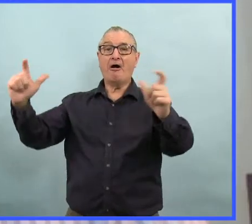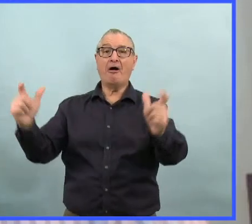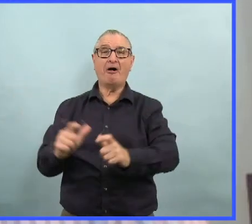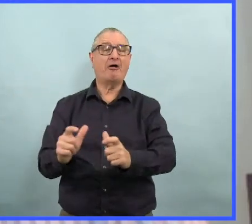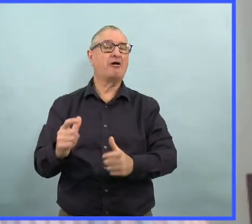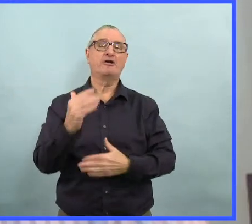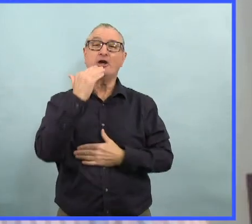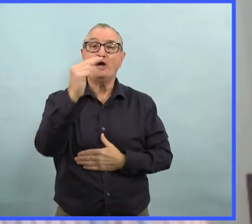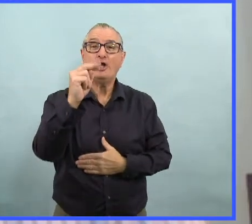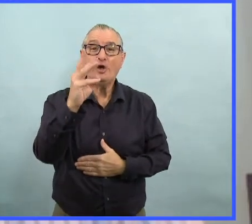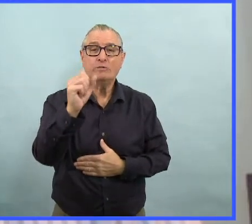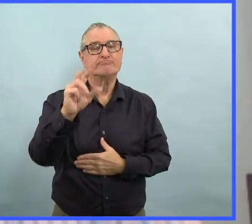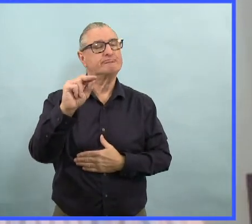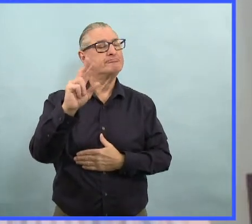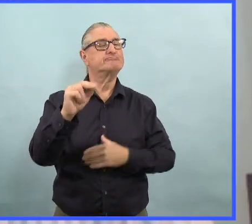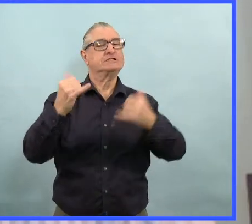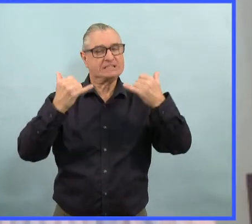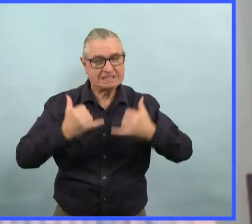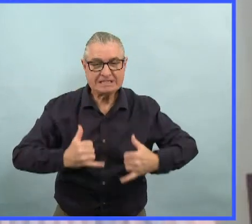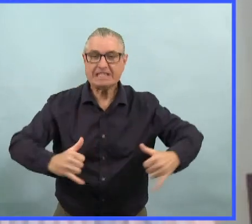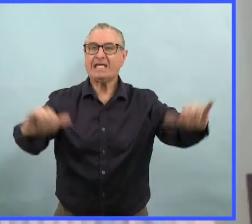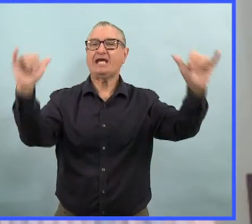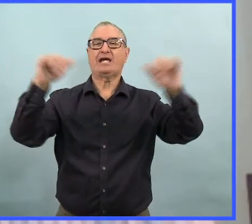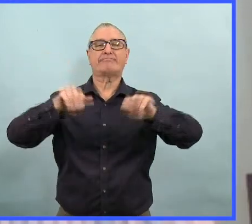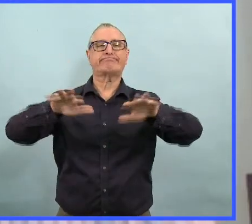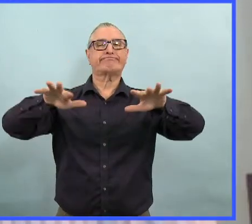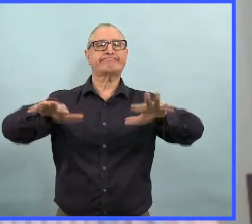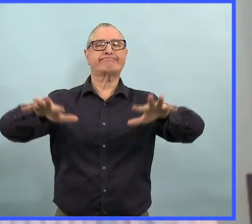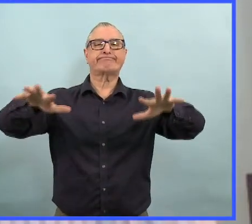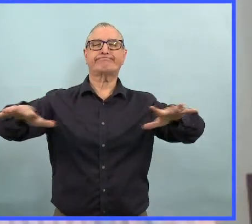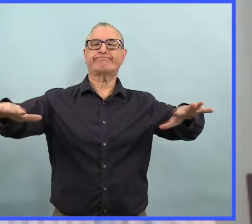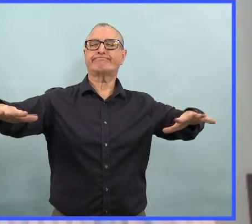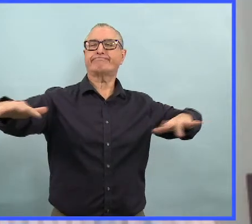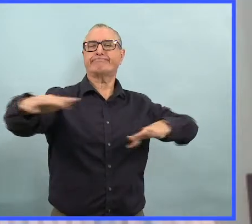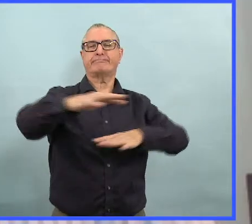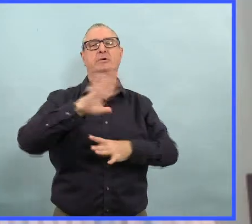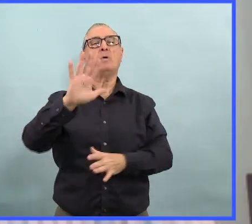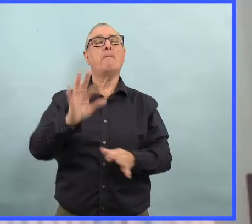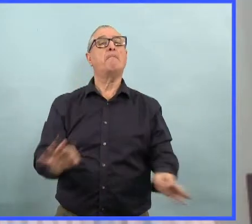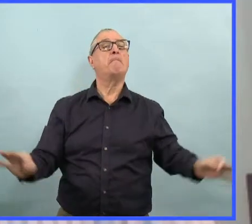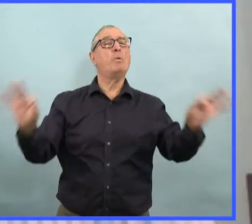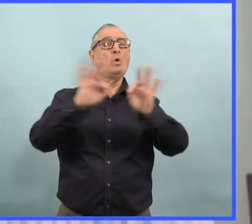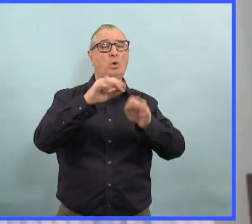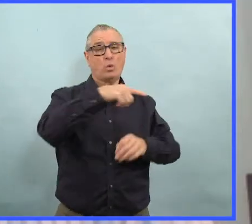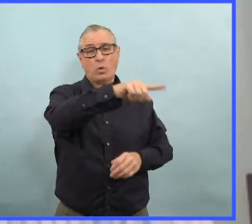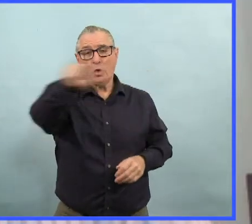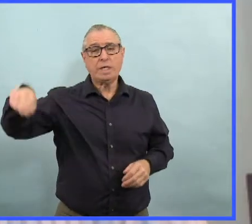currently and so we all still have to be very cautious with our contacts